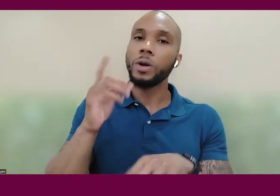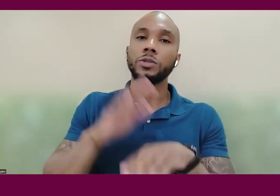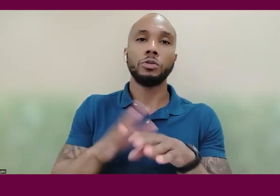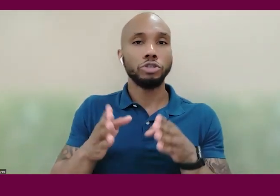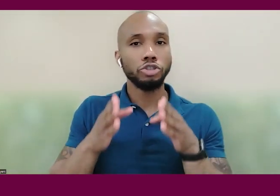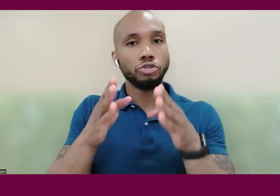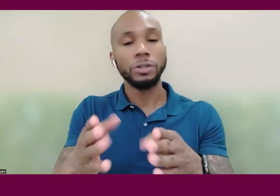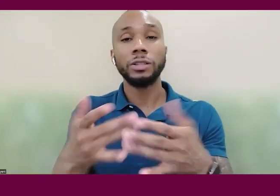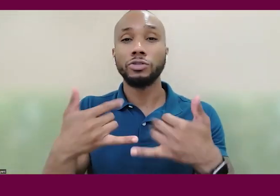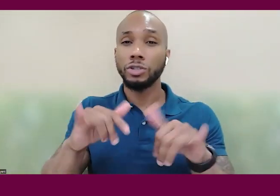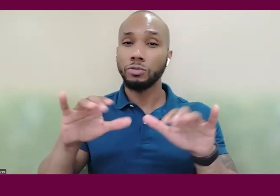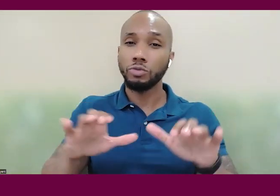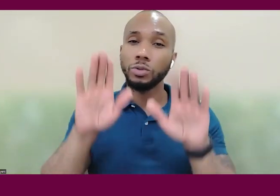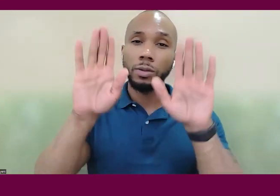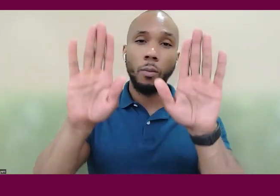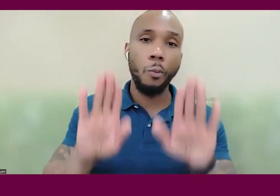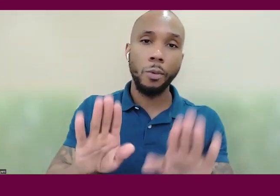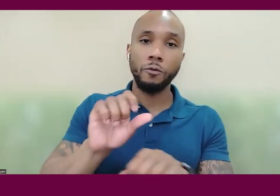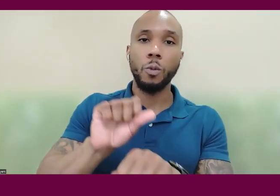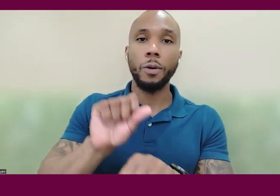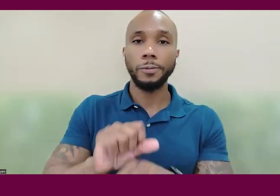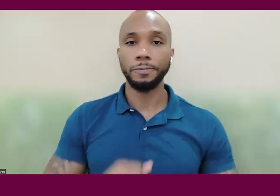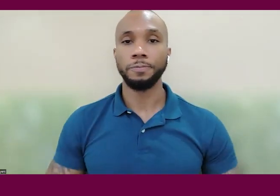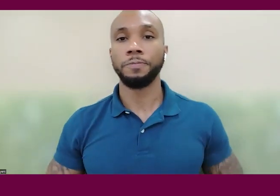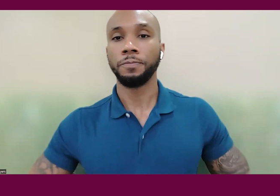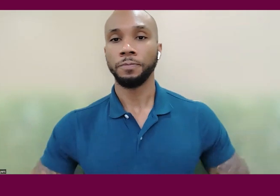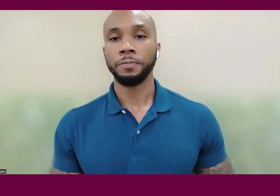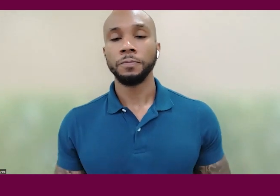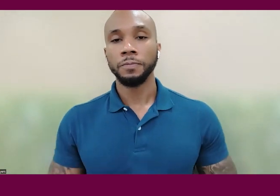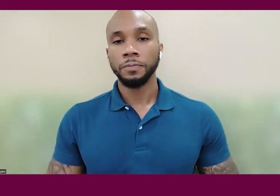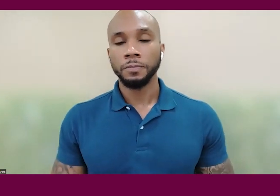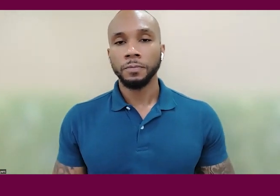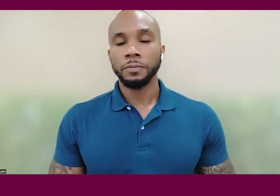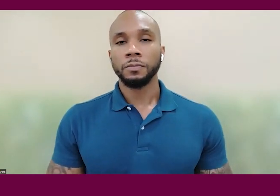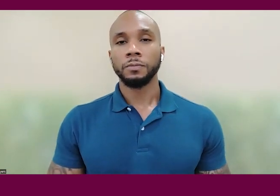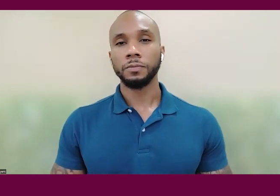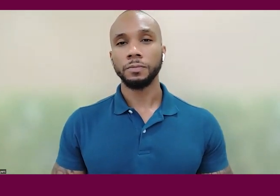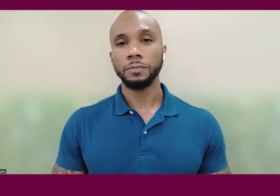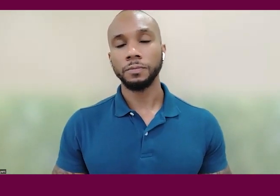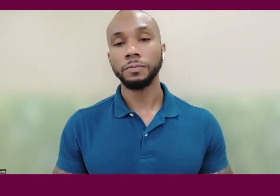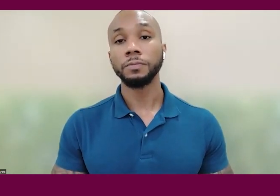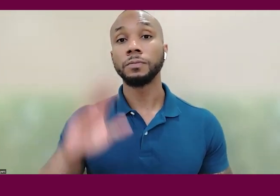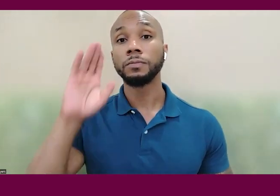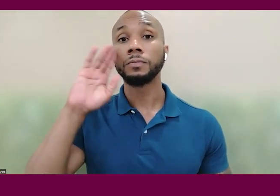They're still doing some incredible work.